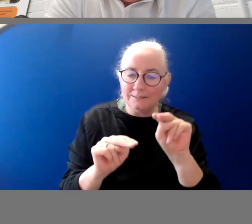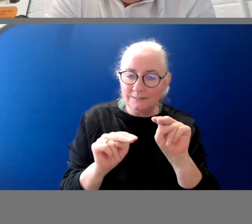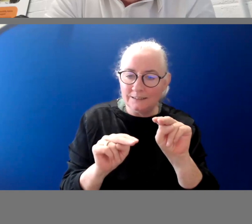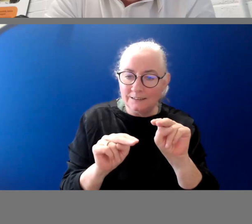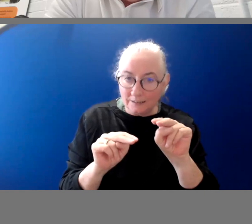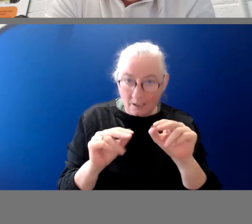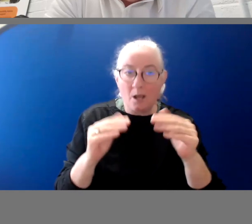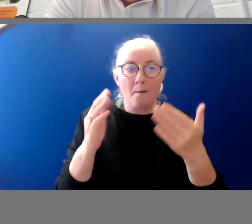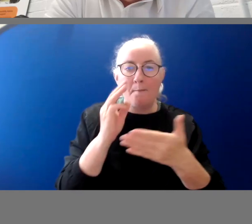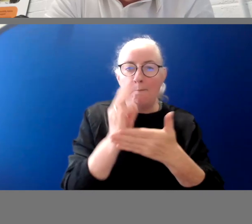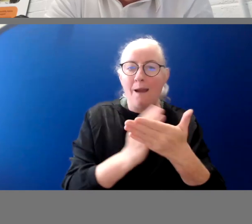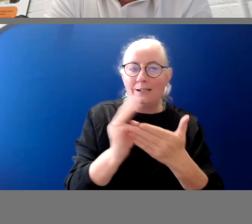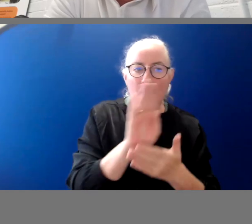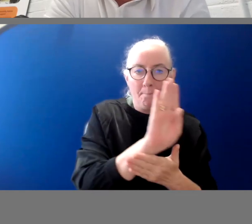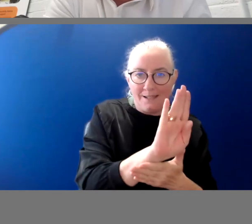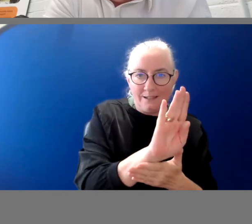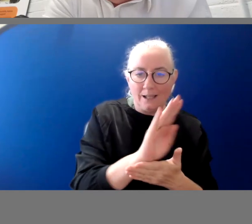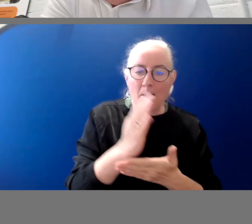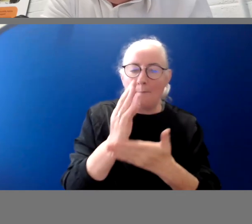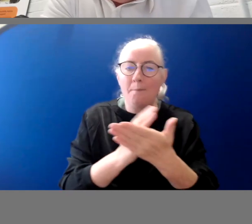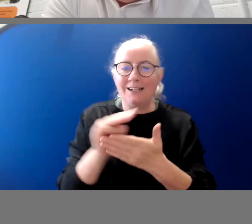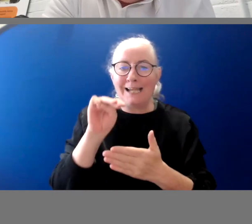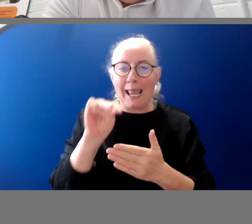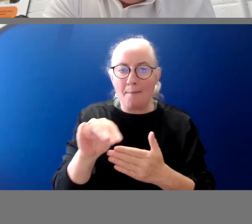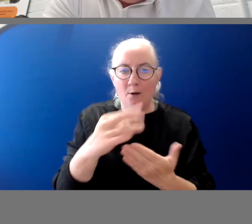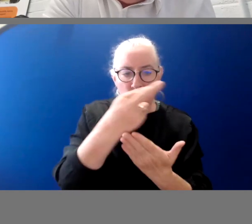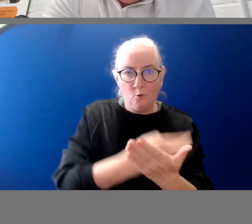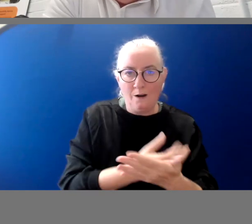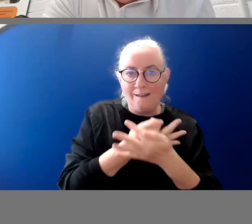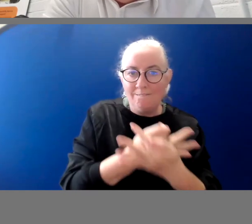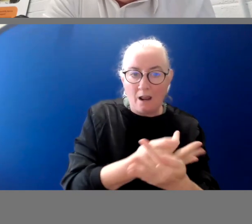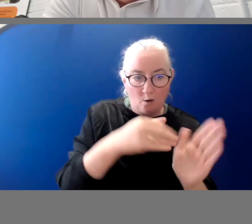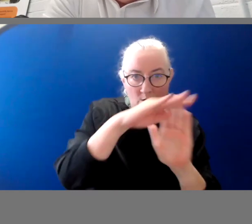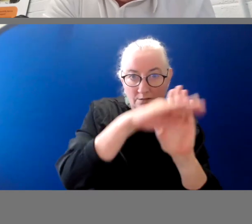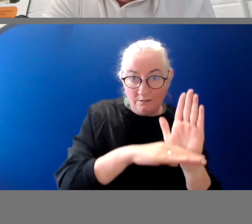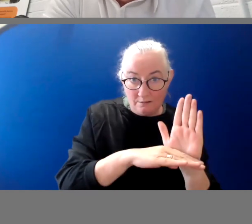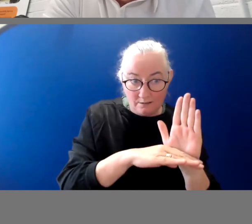part B and your part M requirements in that regard so just to kind of just to look at some examples